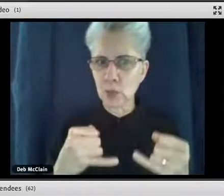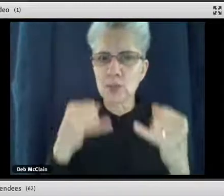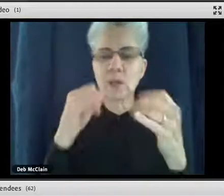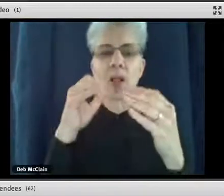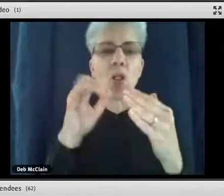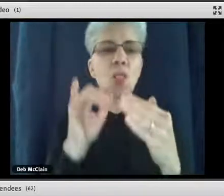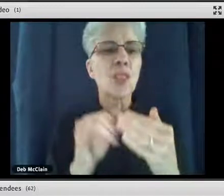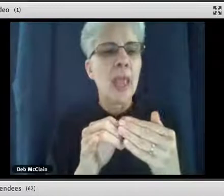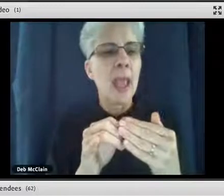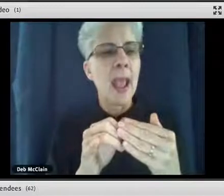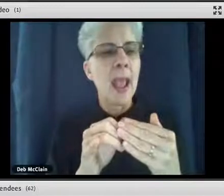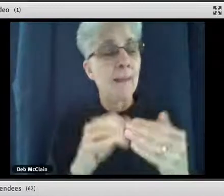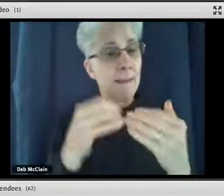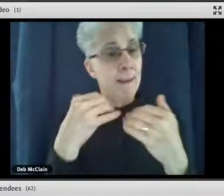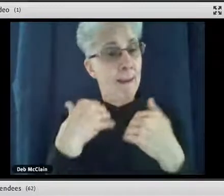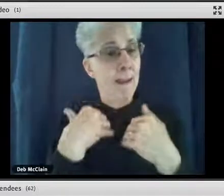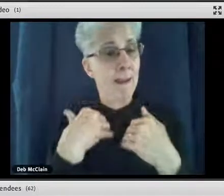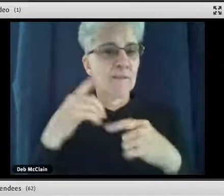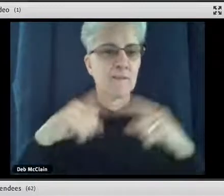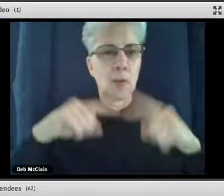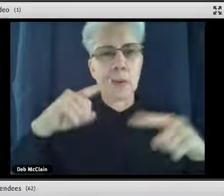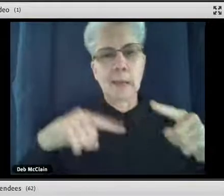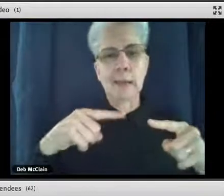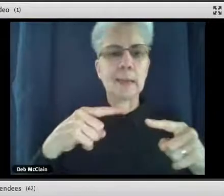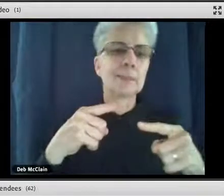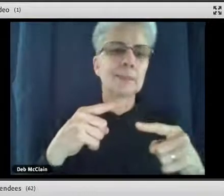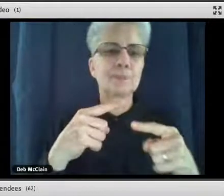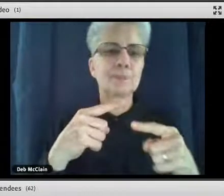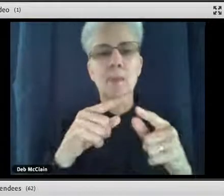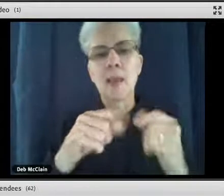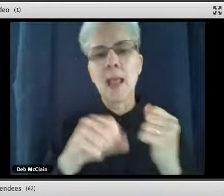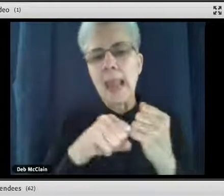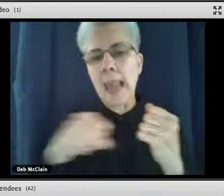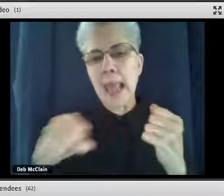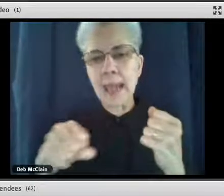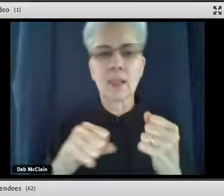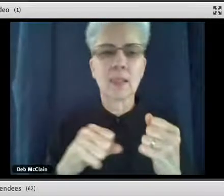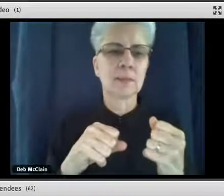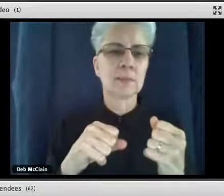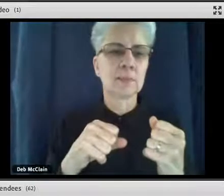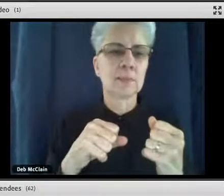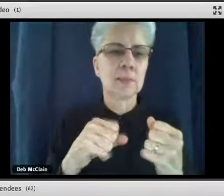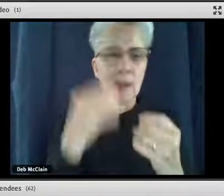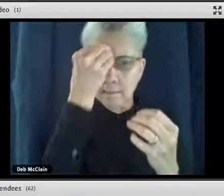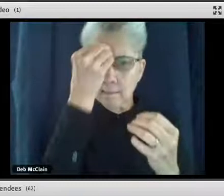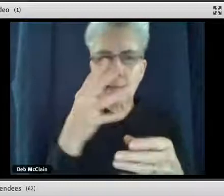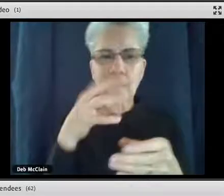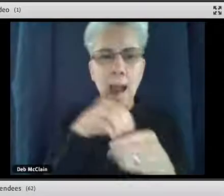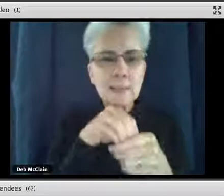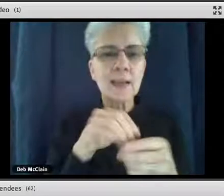that do have varying content and length. But this one -- What does it say here?